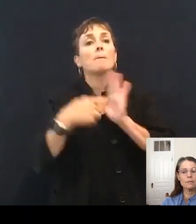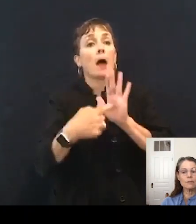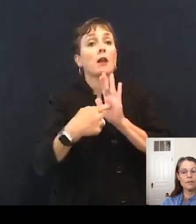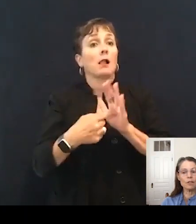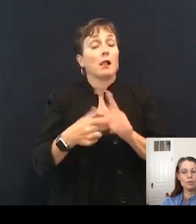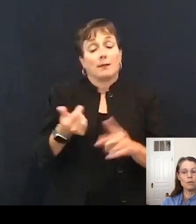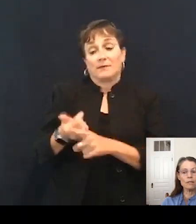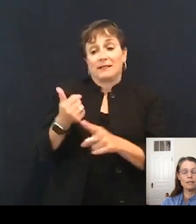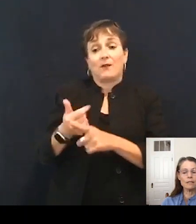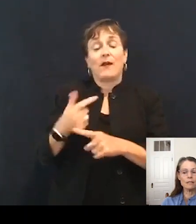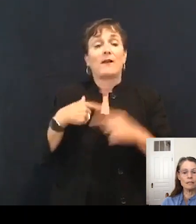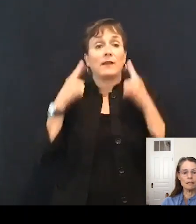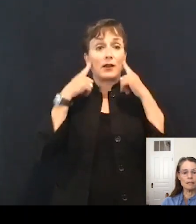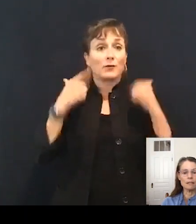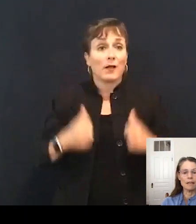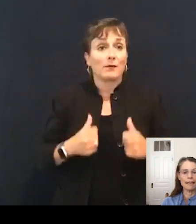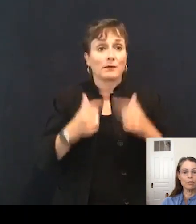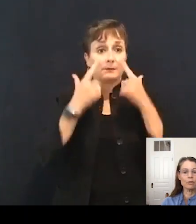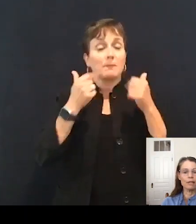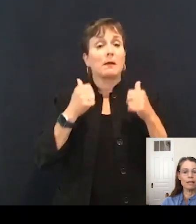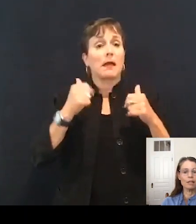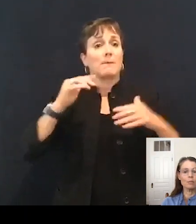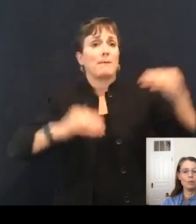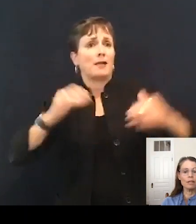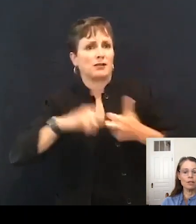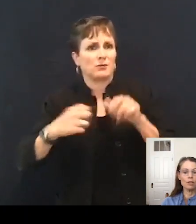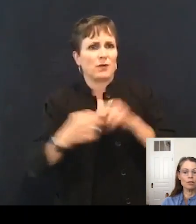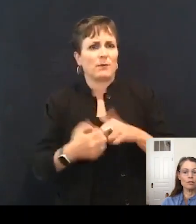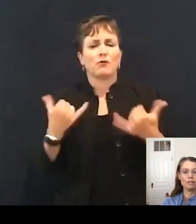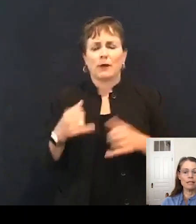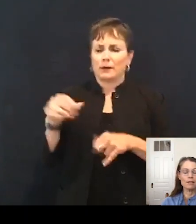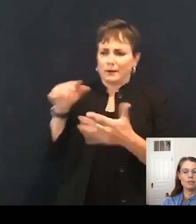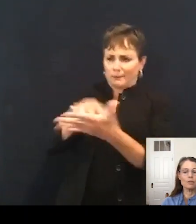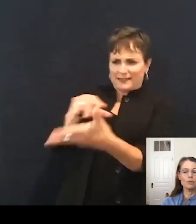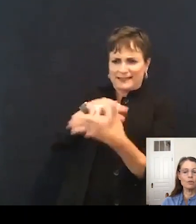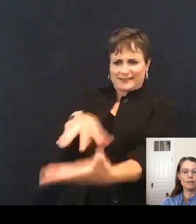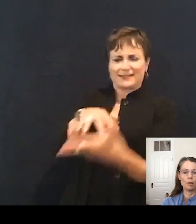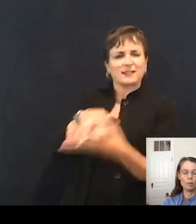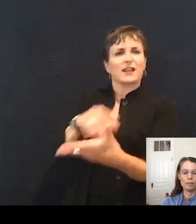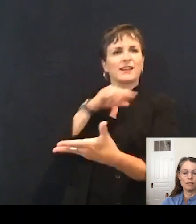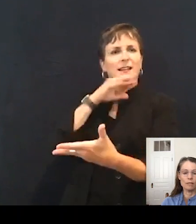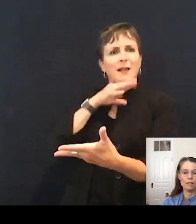USH1C disease, and creating a breeding herd to test new therapies.